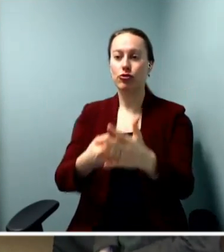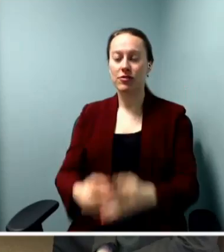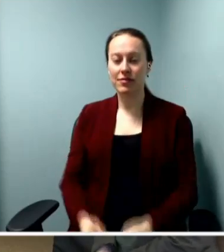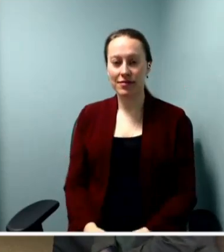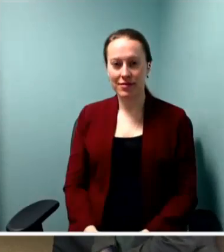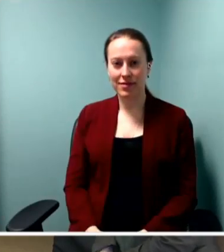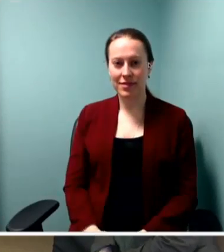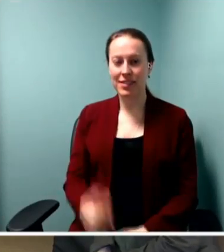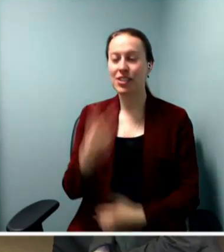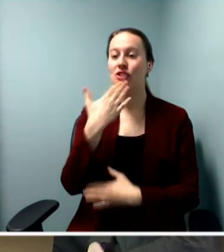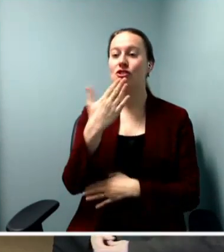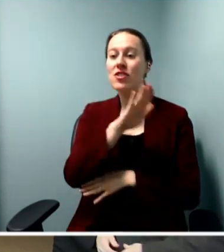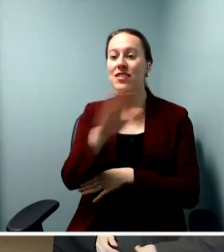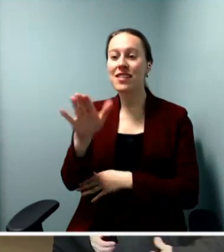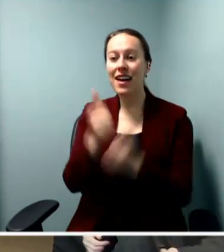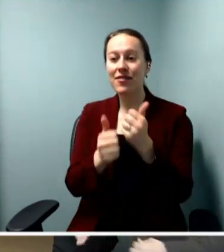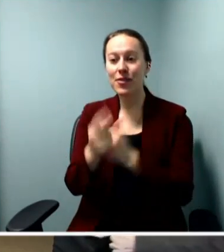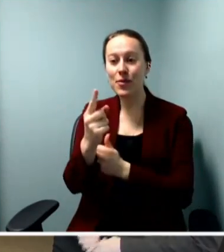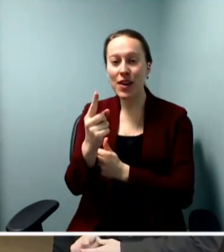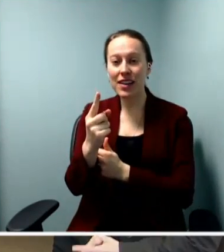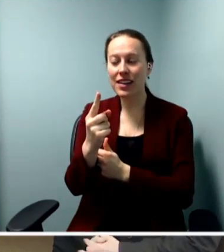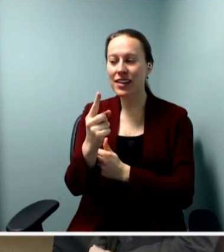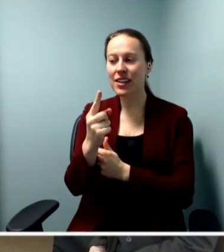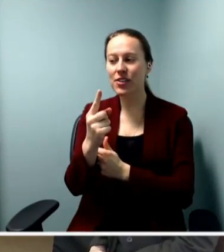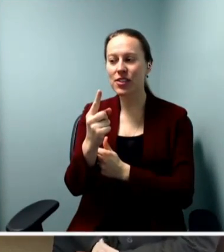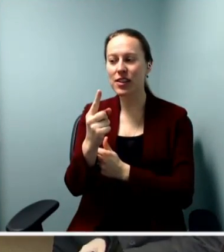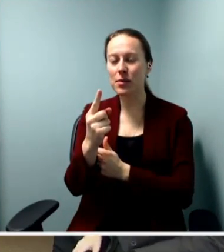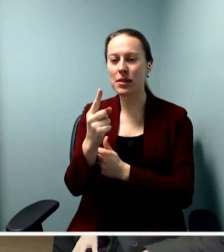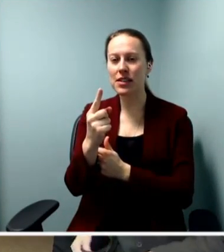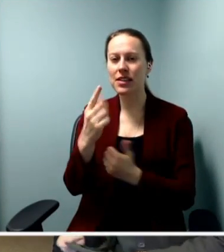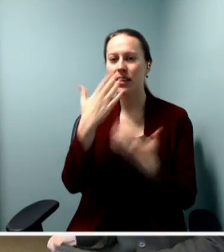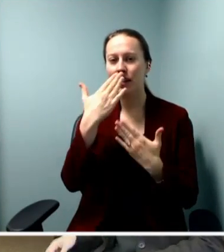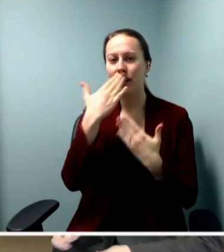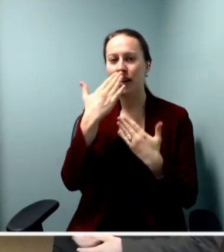Good afternoon, everyone, and thank you for being here. I'm Jean Morrison.